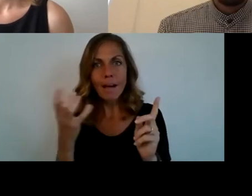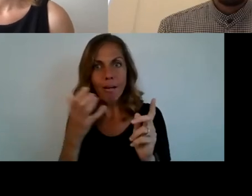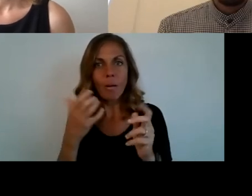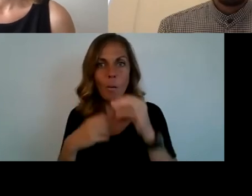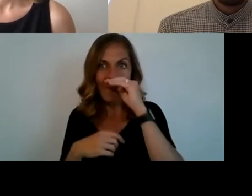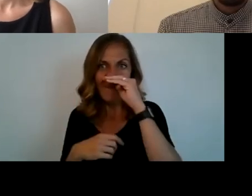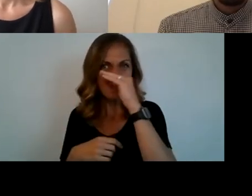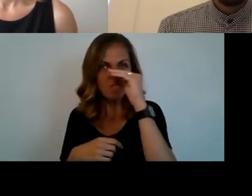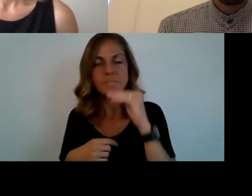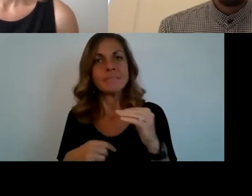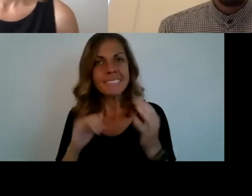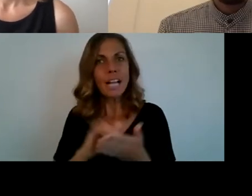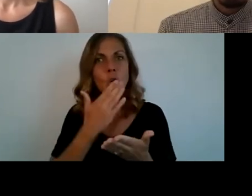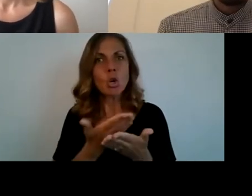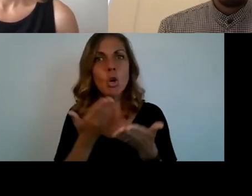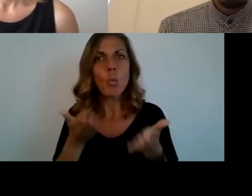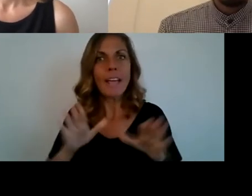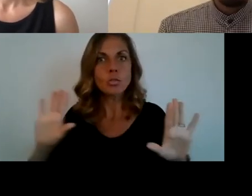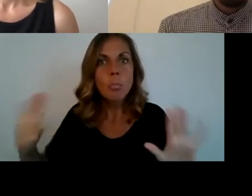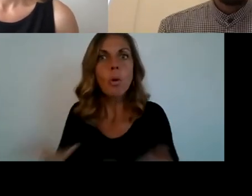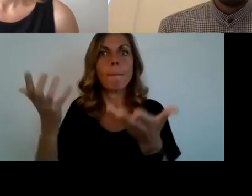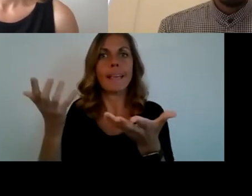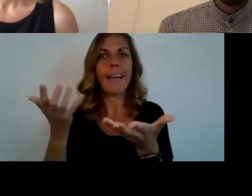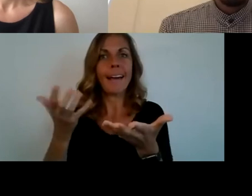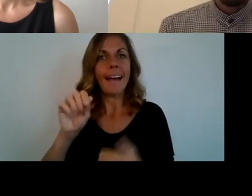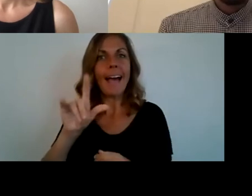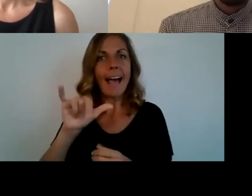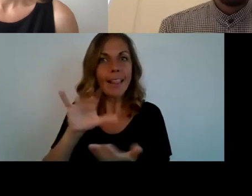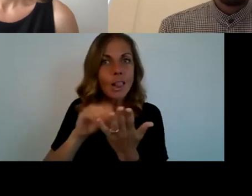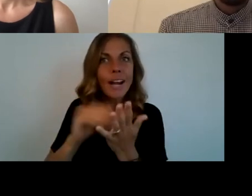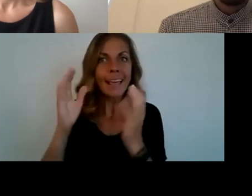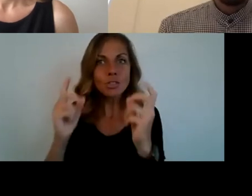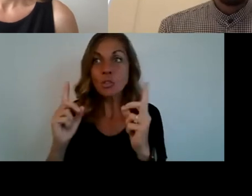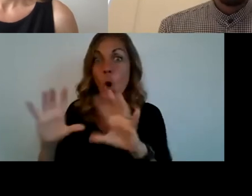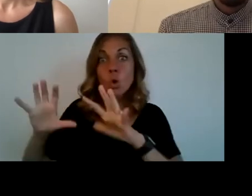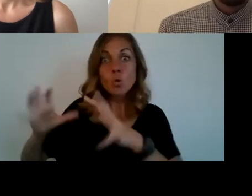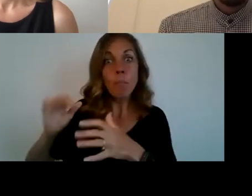learning and education. You know? To have this group of 200 people in a certain company